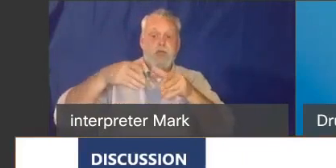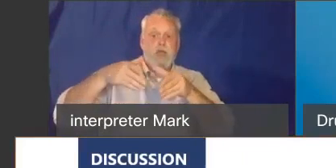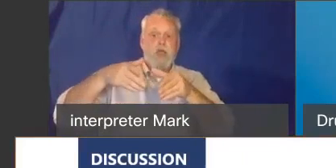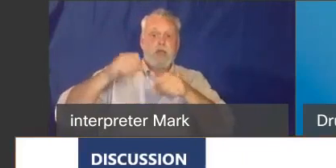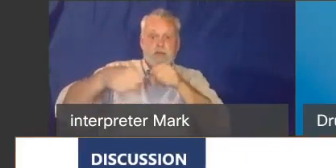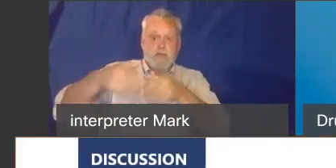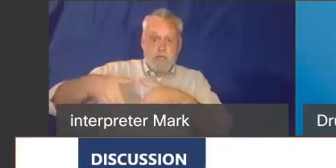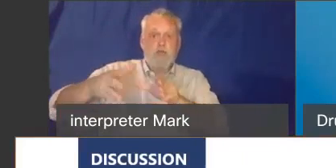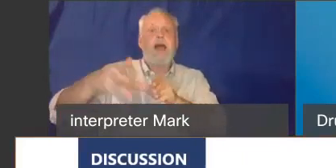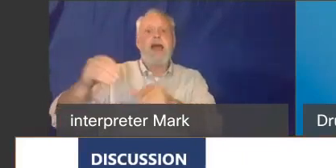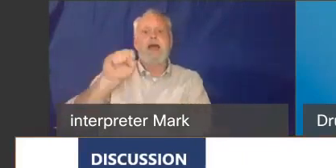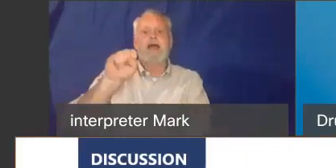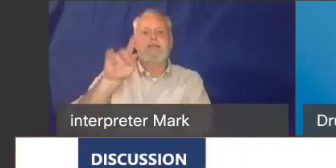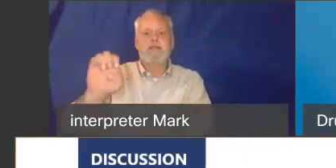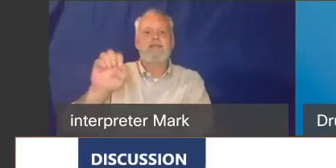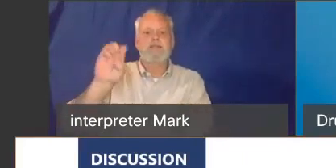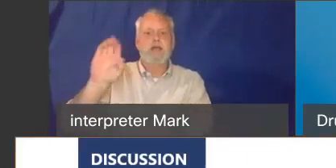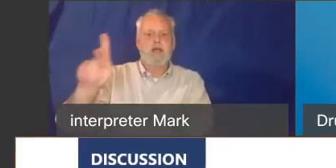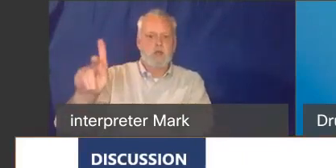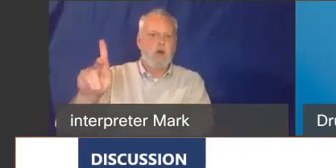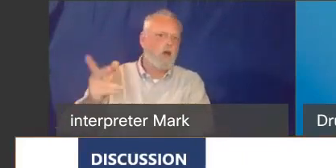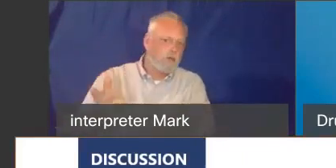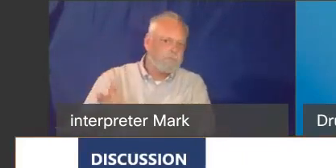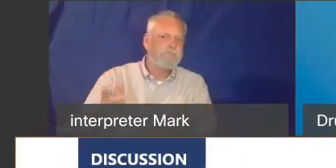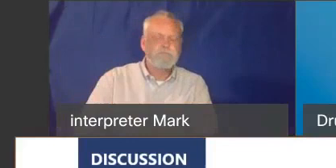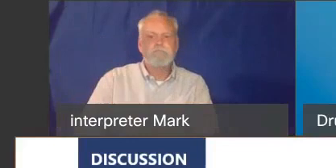you know, faster cyclists to be in the cycle track and kind of direct the slower,